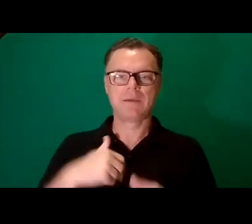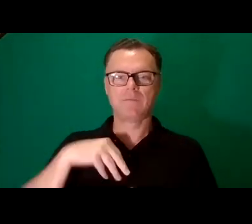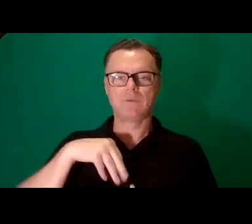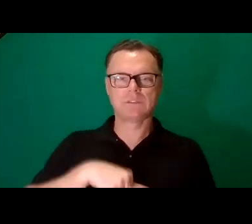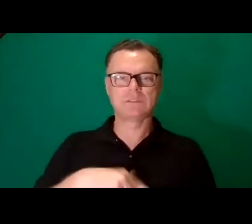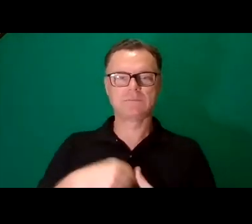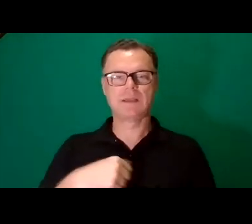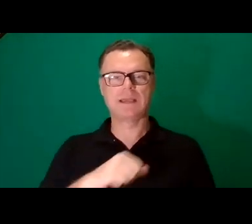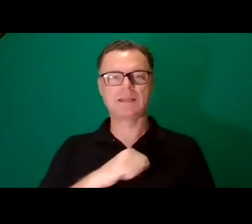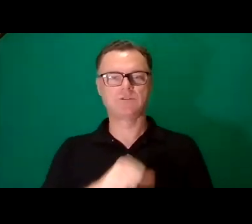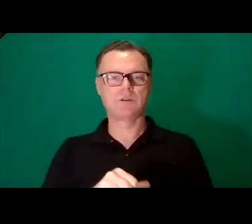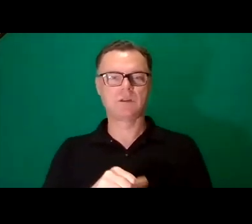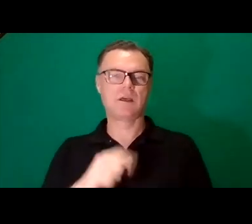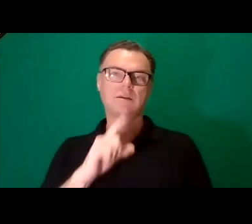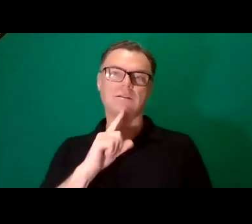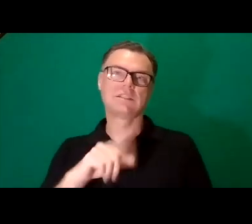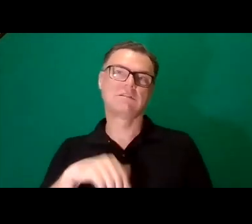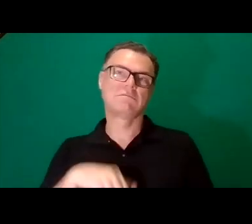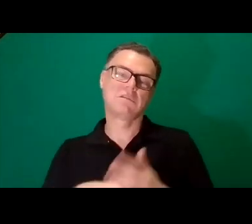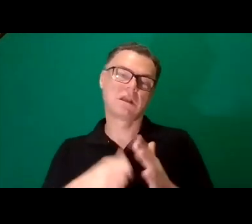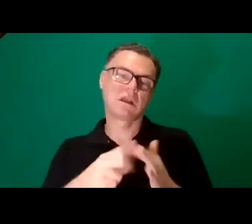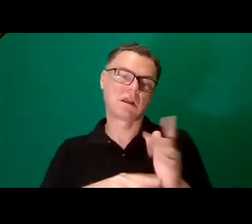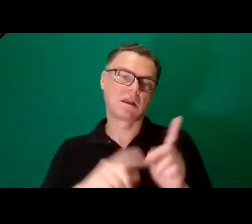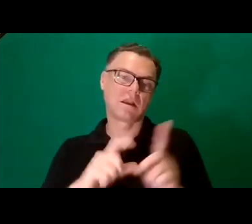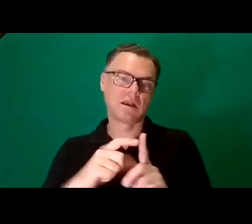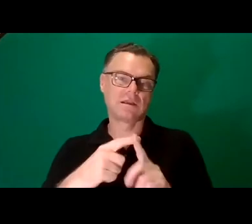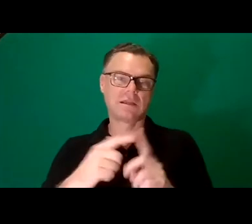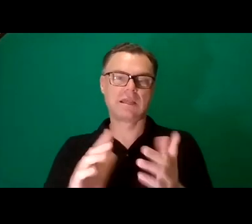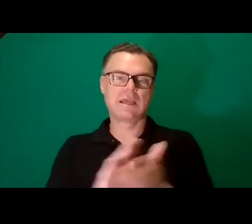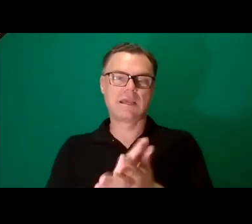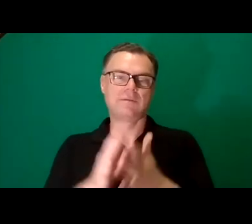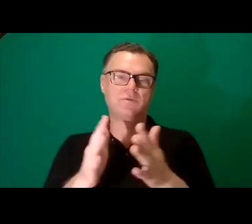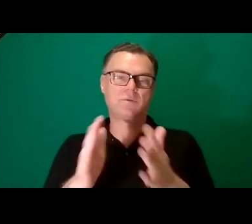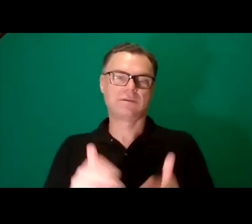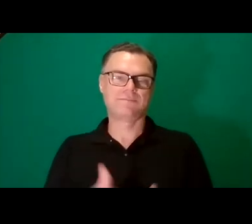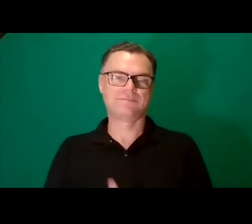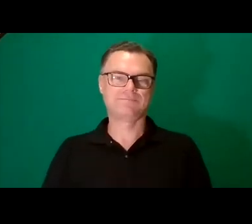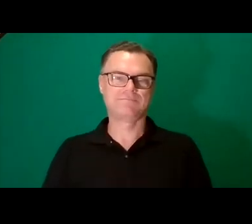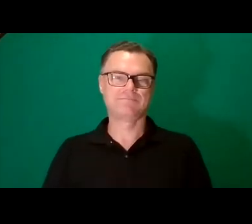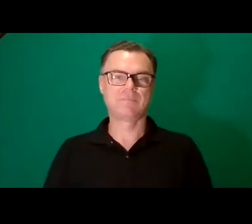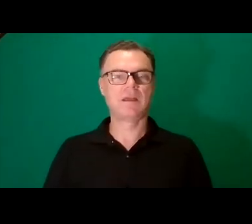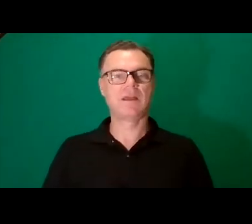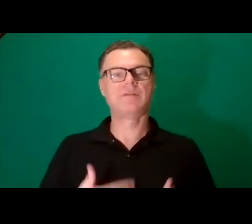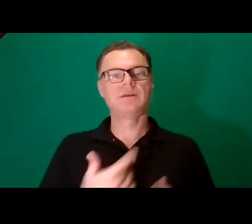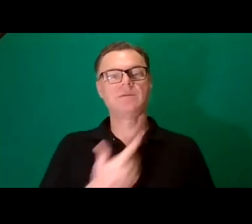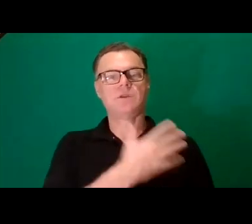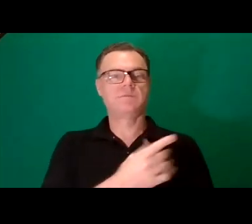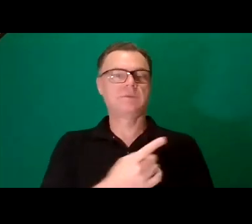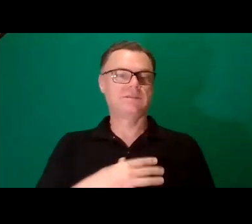and I mean that in the kindest and happiest way now. I feel really proud to be deaf and